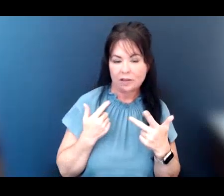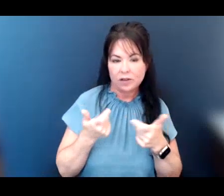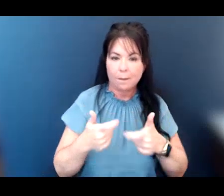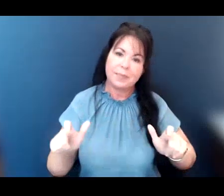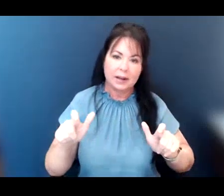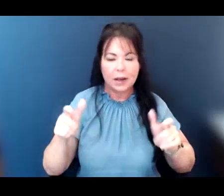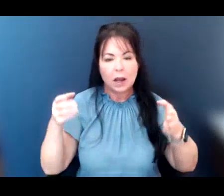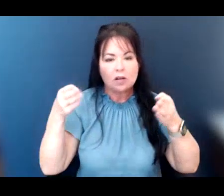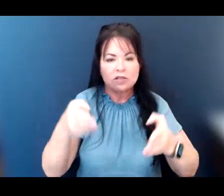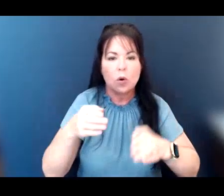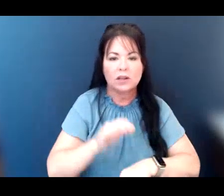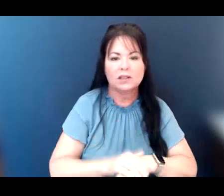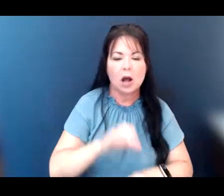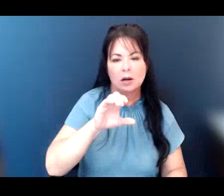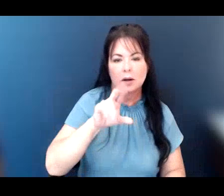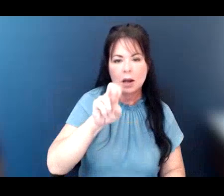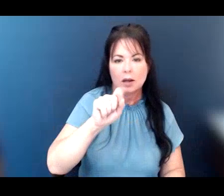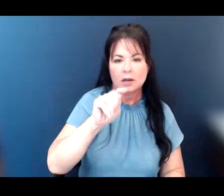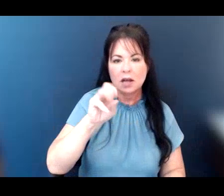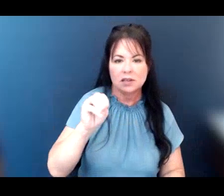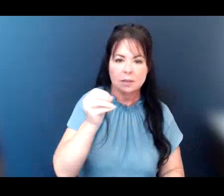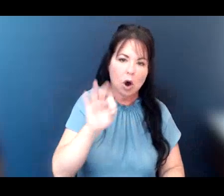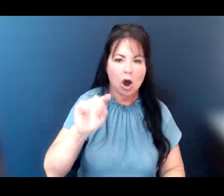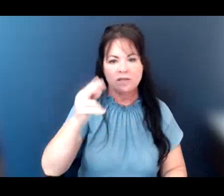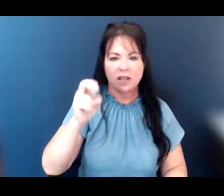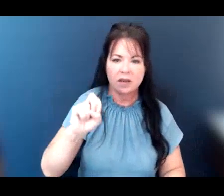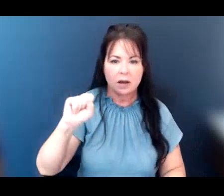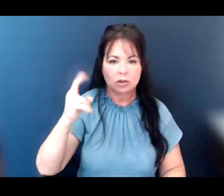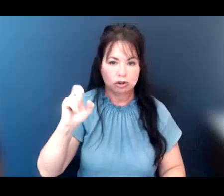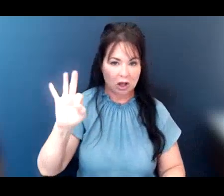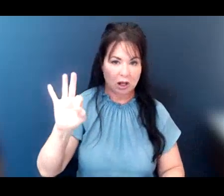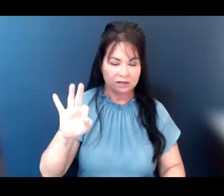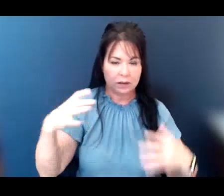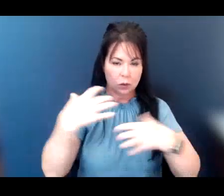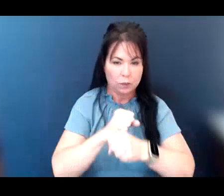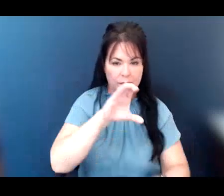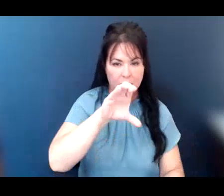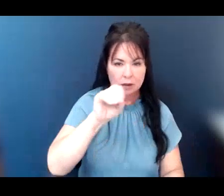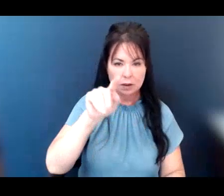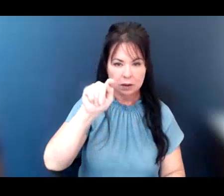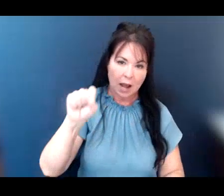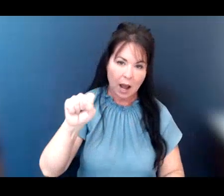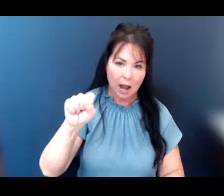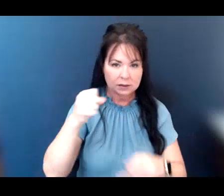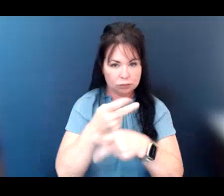And a lot of times, those COTS products don't work well with accessibility. There wasn't a lot of consideration put into that.